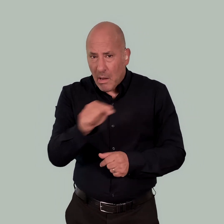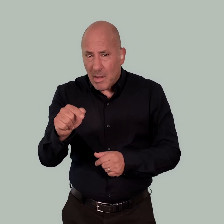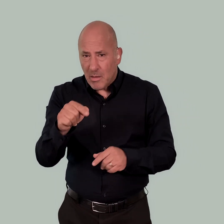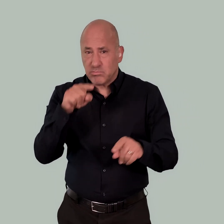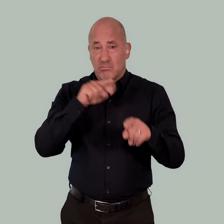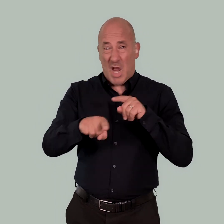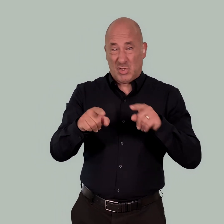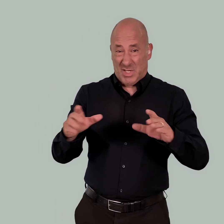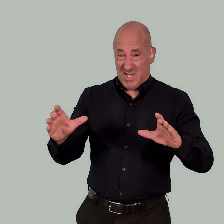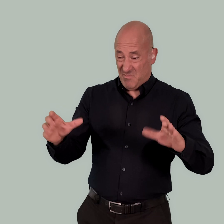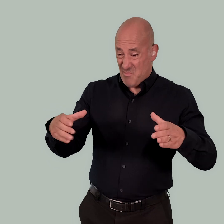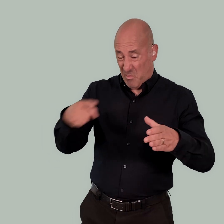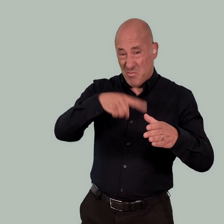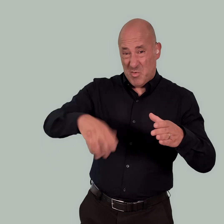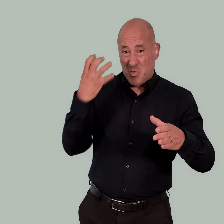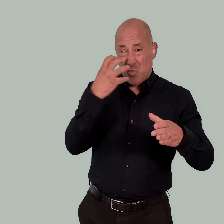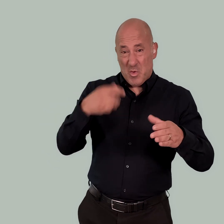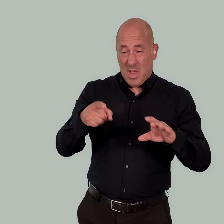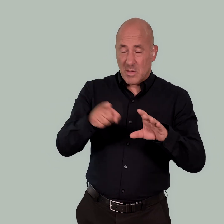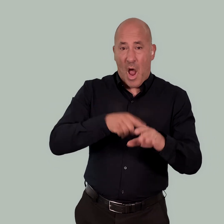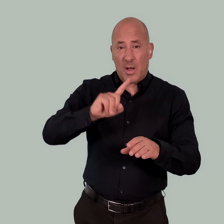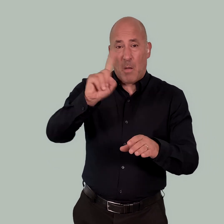particularly for the cohort that now dominates -